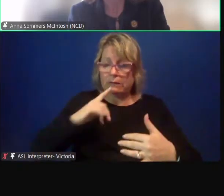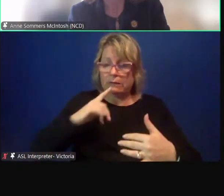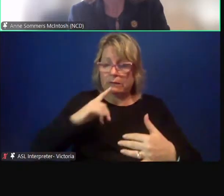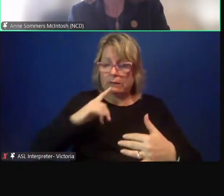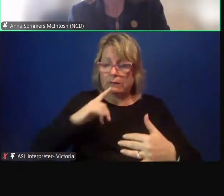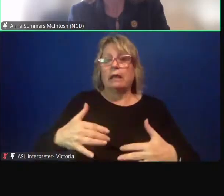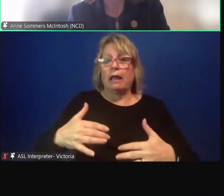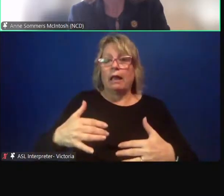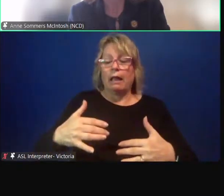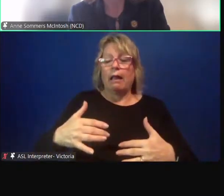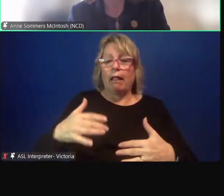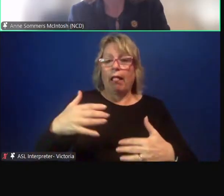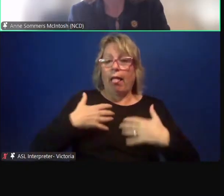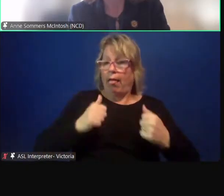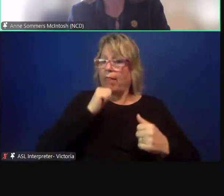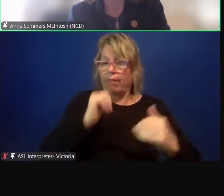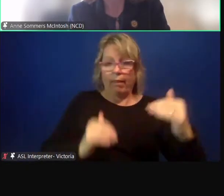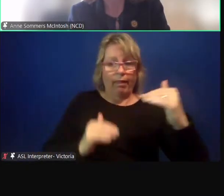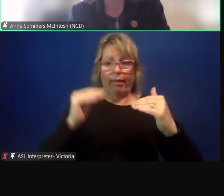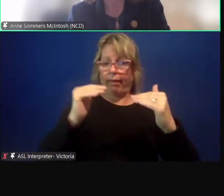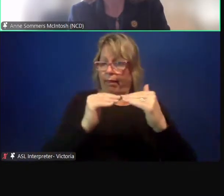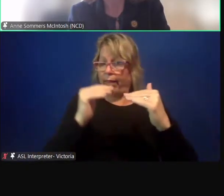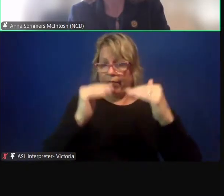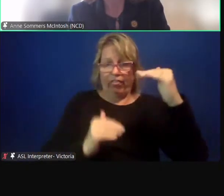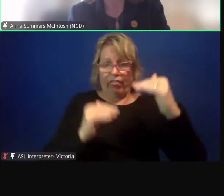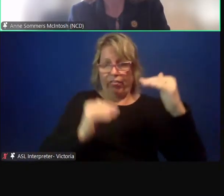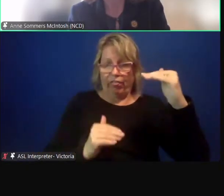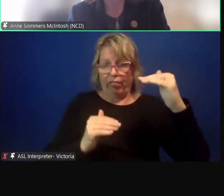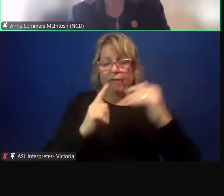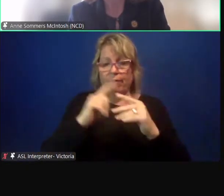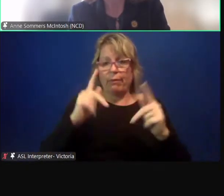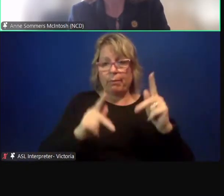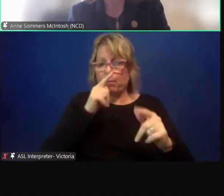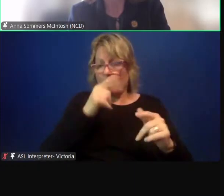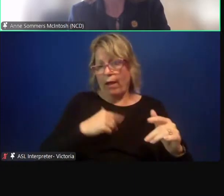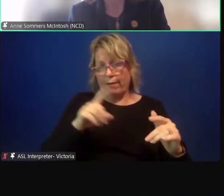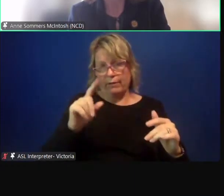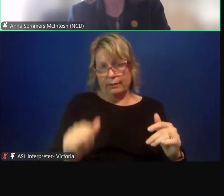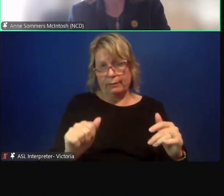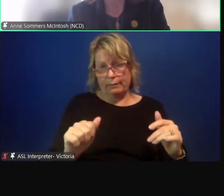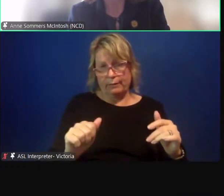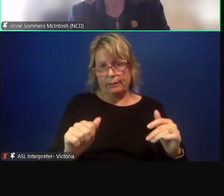health disparities that exist between people with disabilities and our non-disabled counterparts.